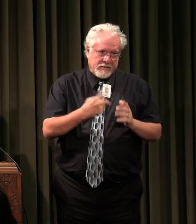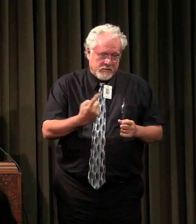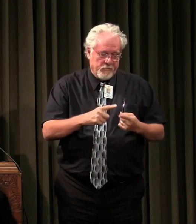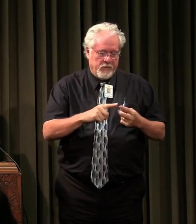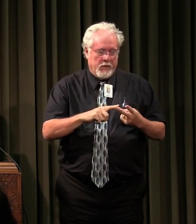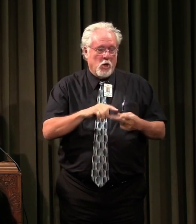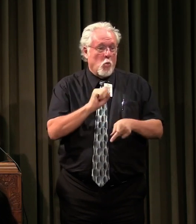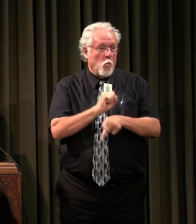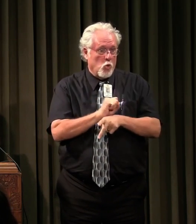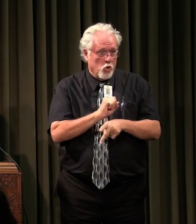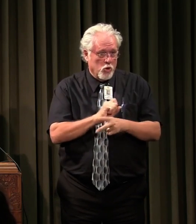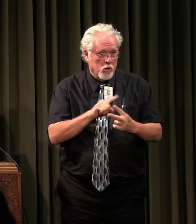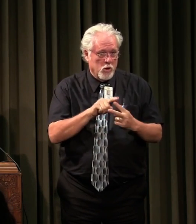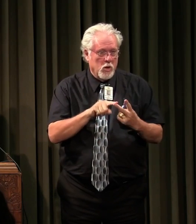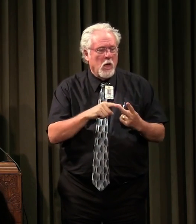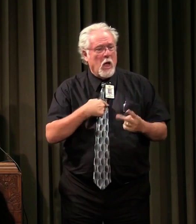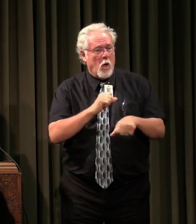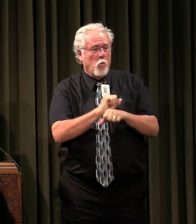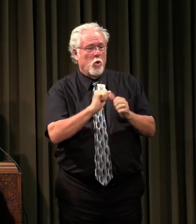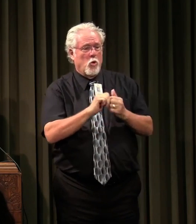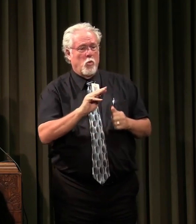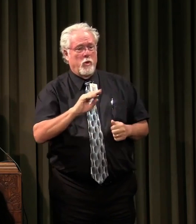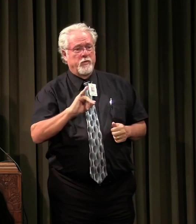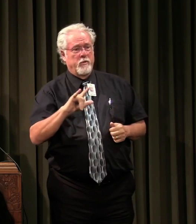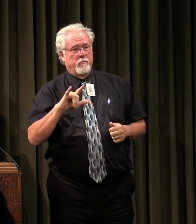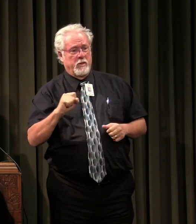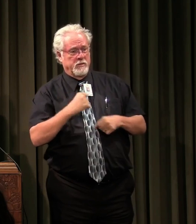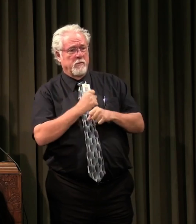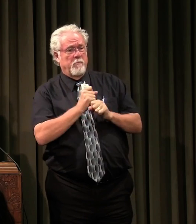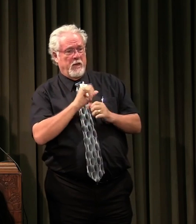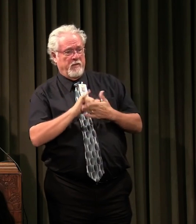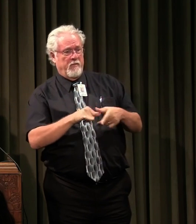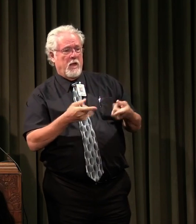committed to working with general mills and others to make that happen but I am